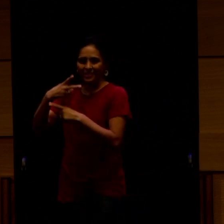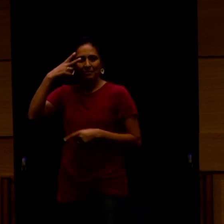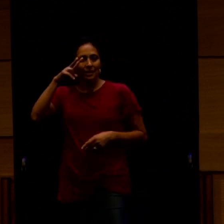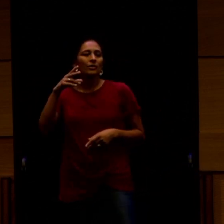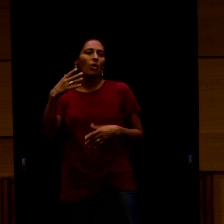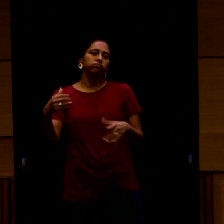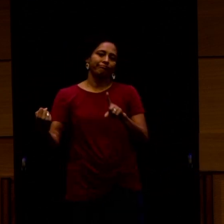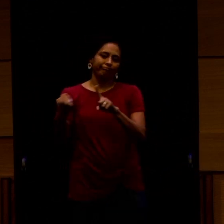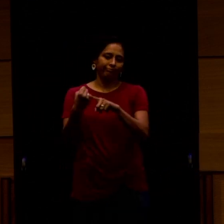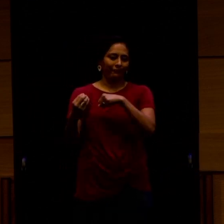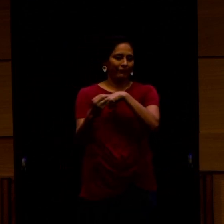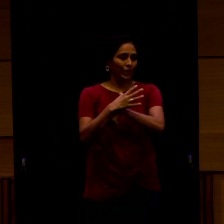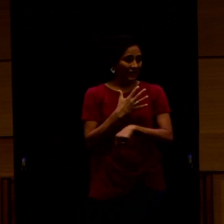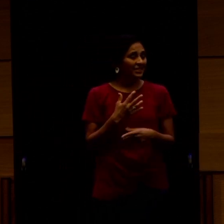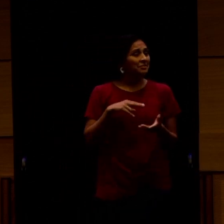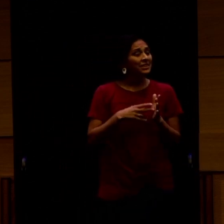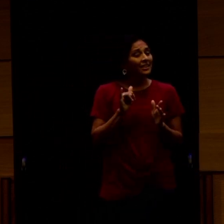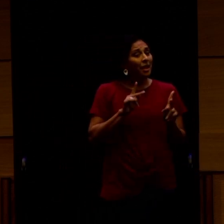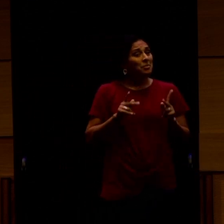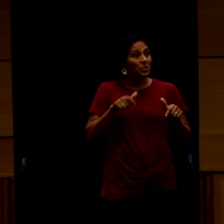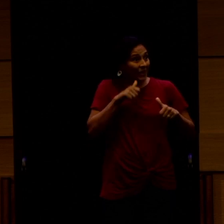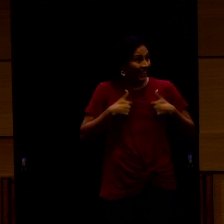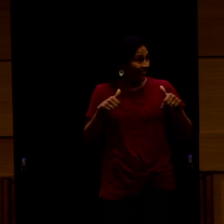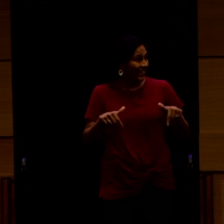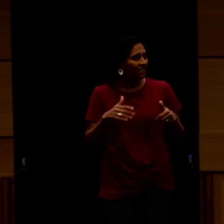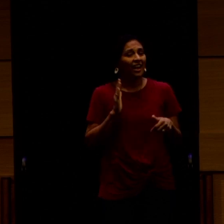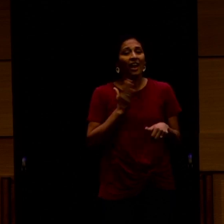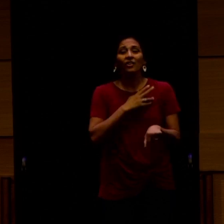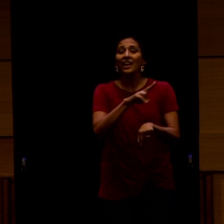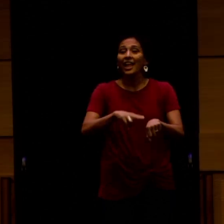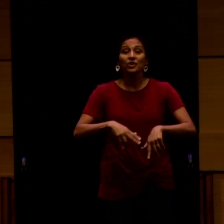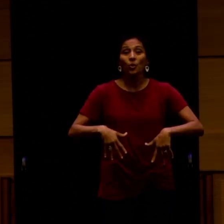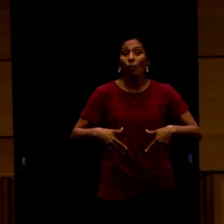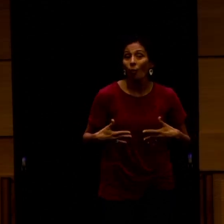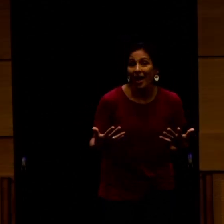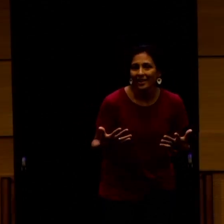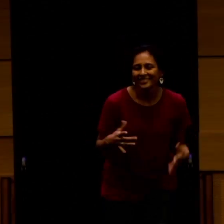Mexico has a strong influence on us. It means the people who live here have the nature